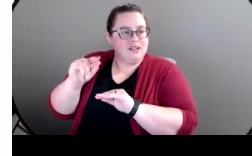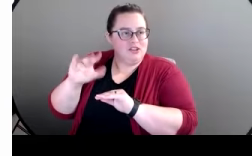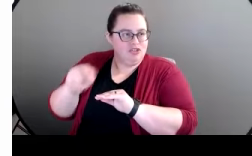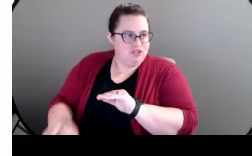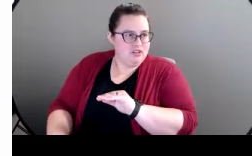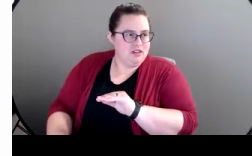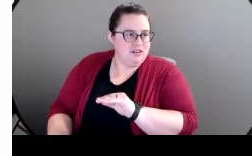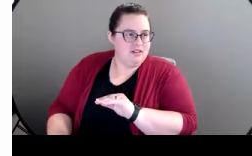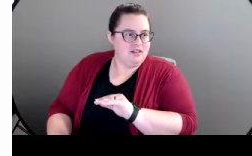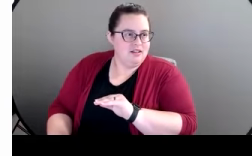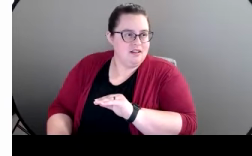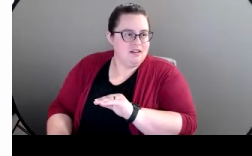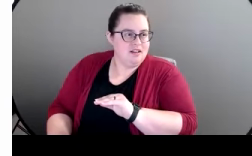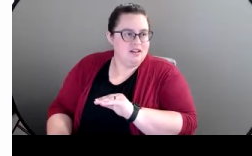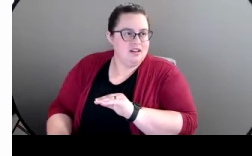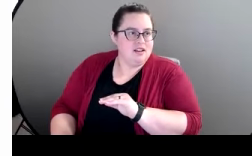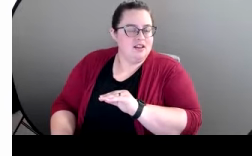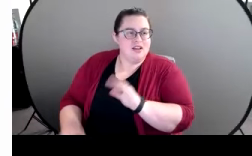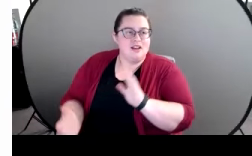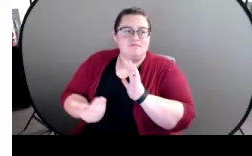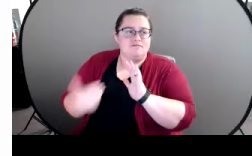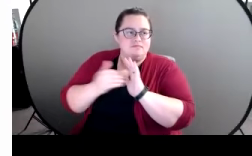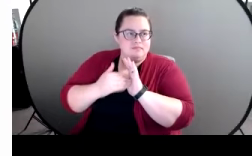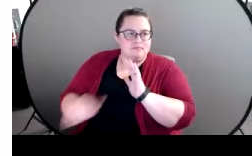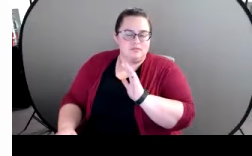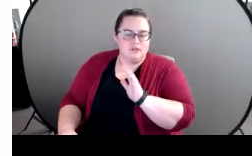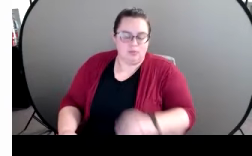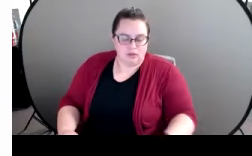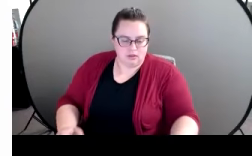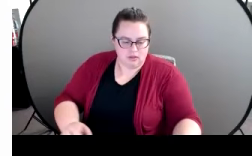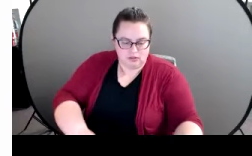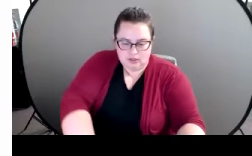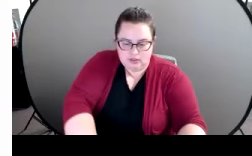you know, and again, if you're linking to an OER source